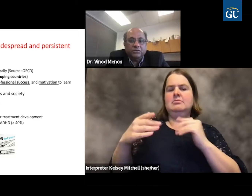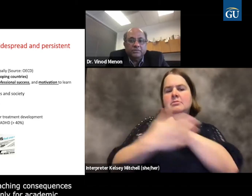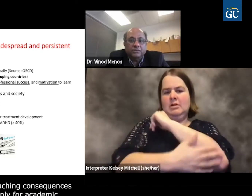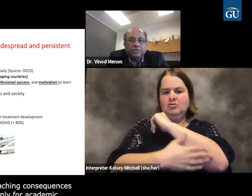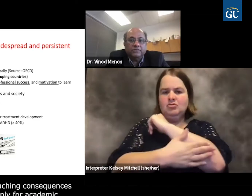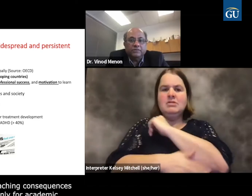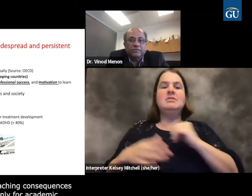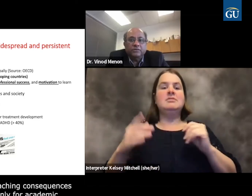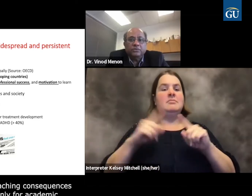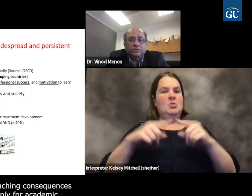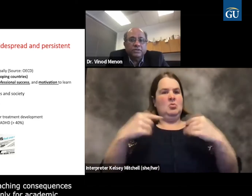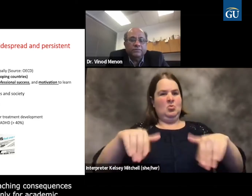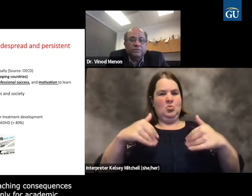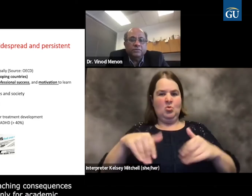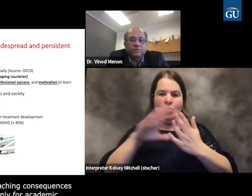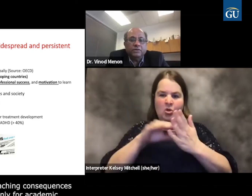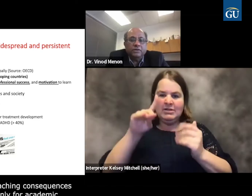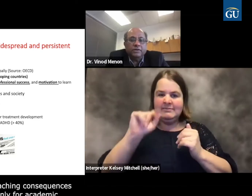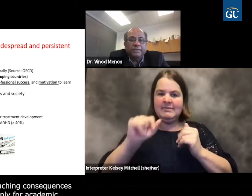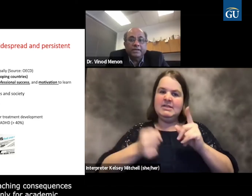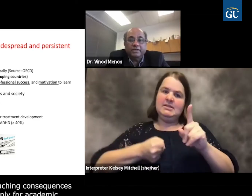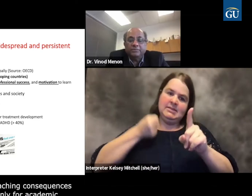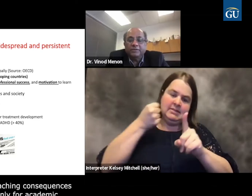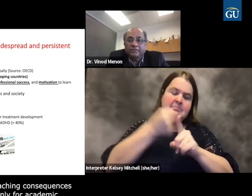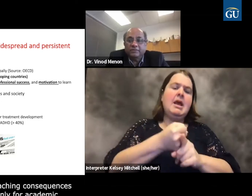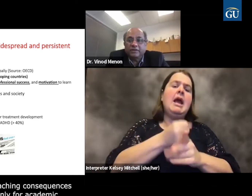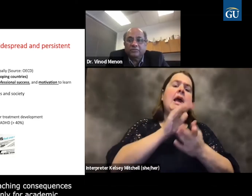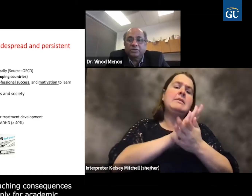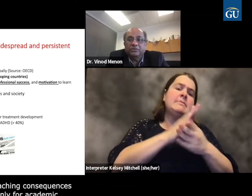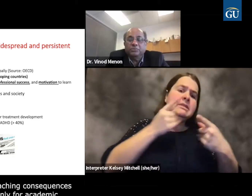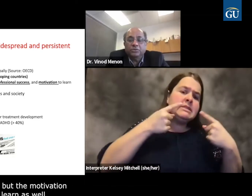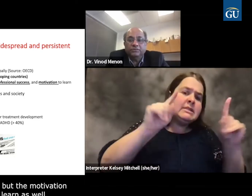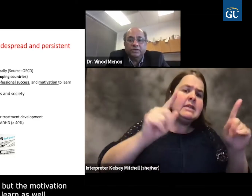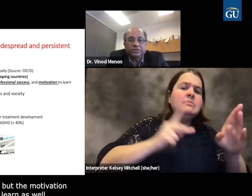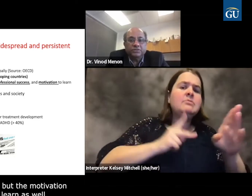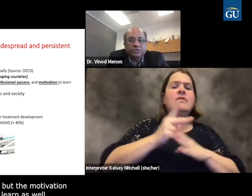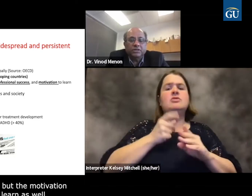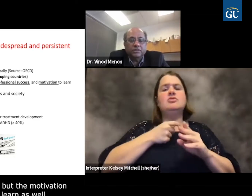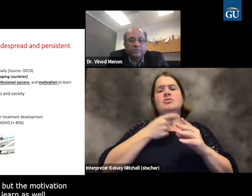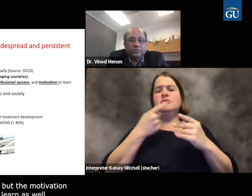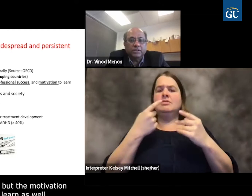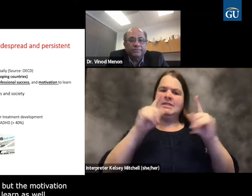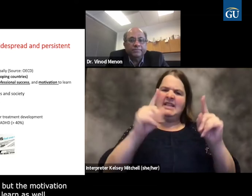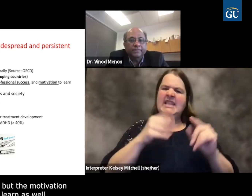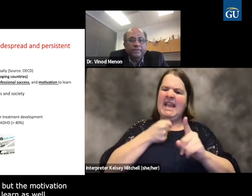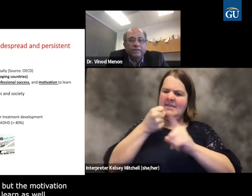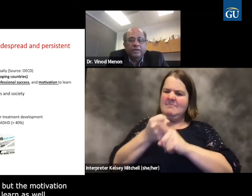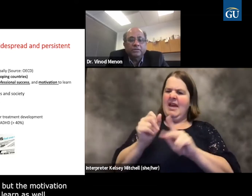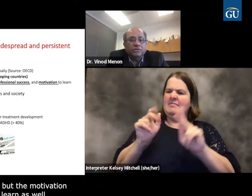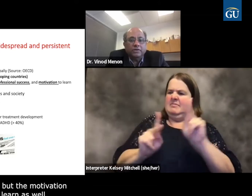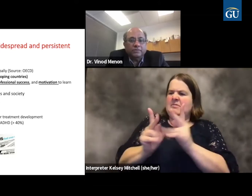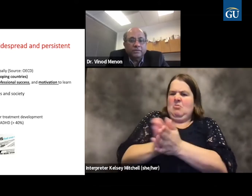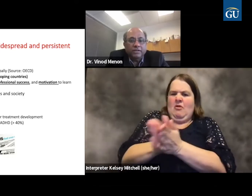there's far reaching consequences not only for um academic success but the